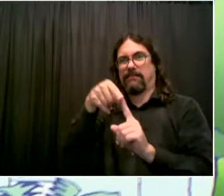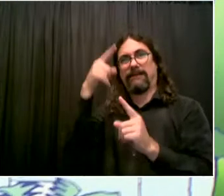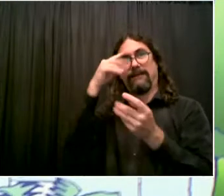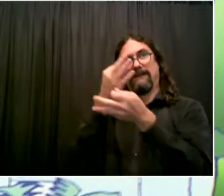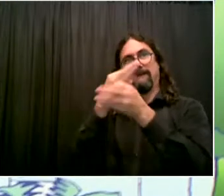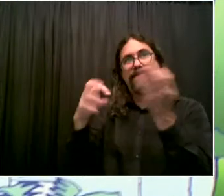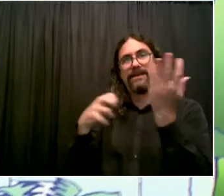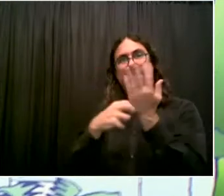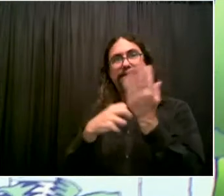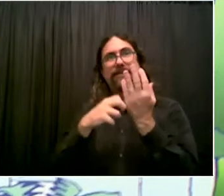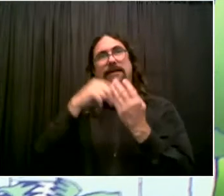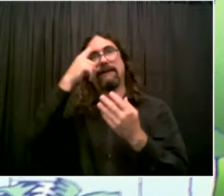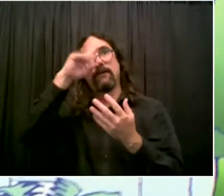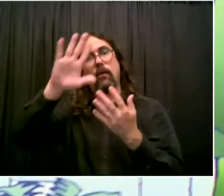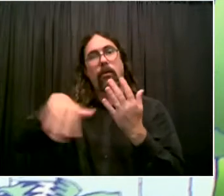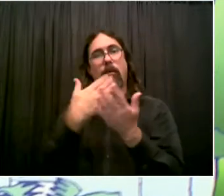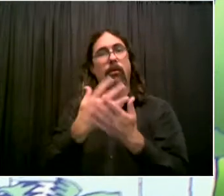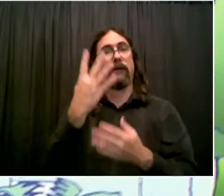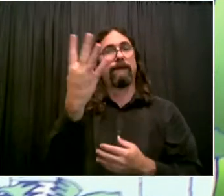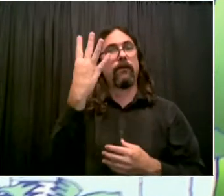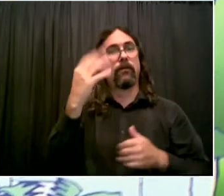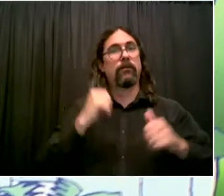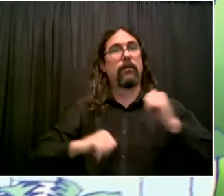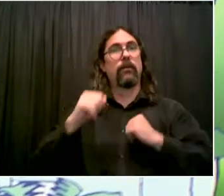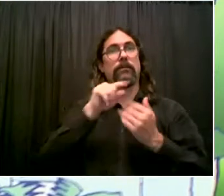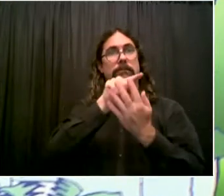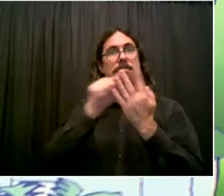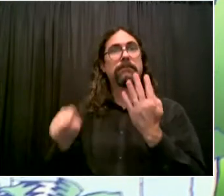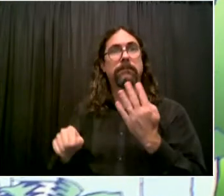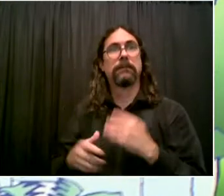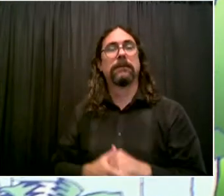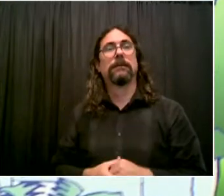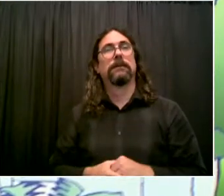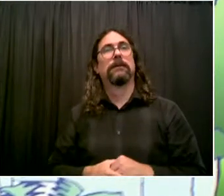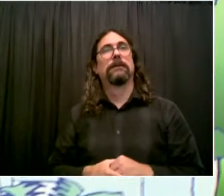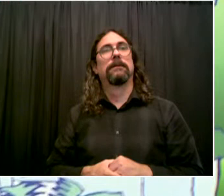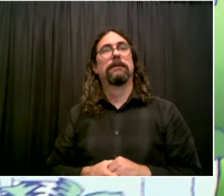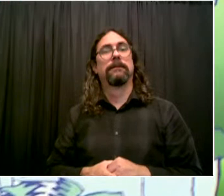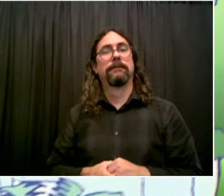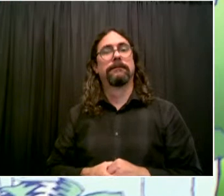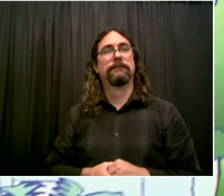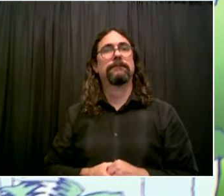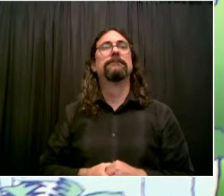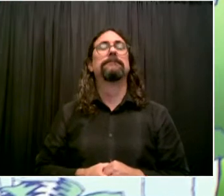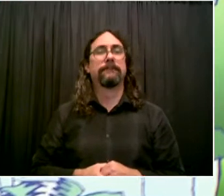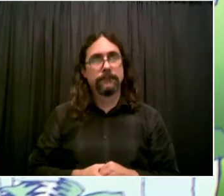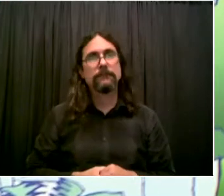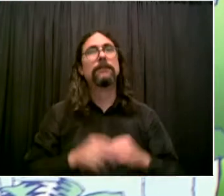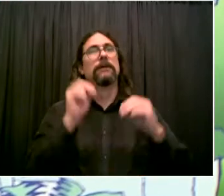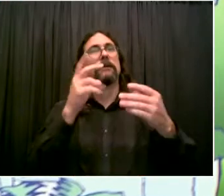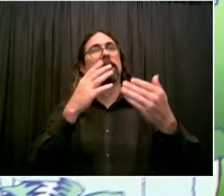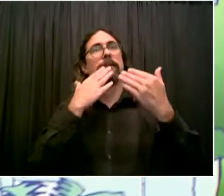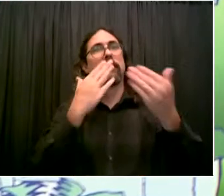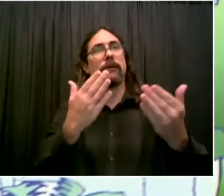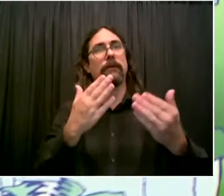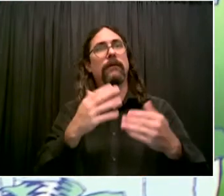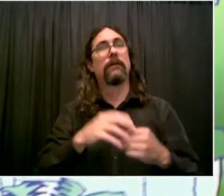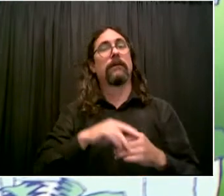FOUR SHOWS. THANK YOU DAN AND AS WE FINISH UP ON THE CONCERT WE ARE TALKING ABOUT GEORGE CLINTON,